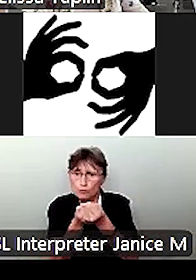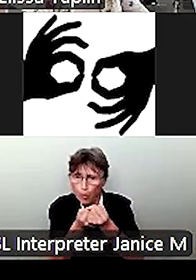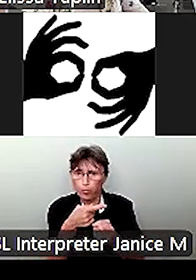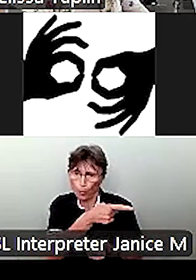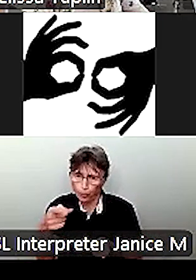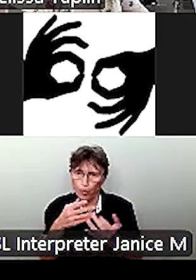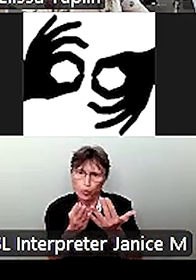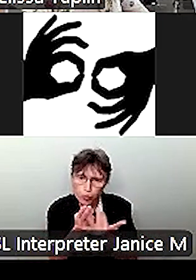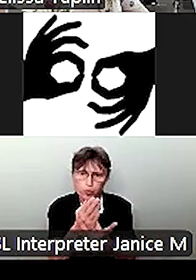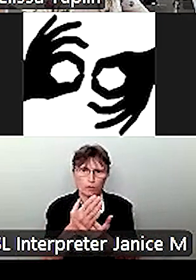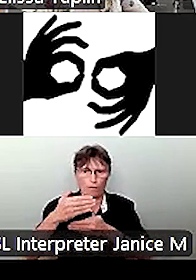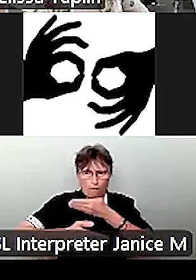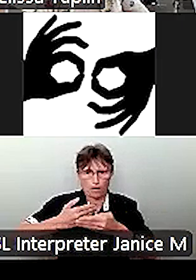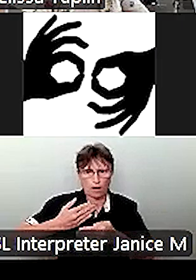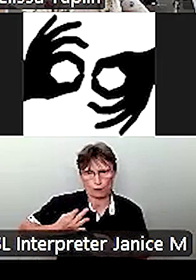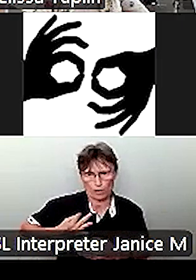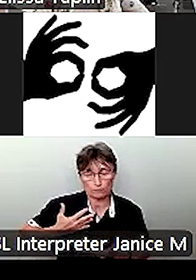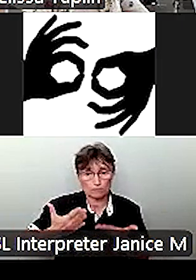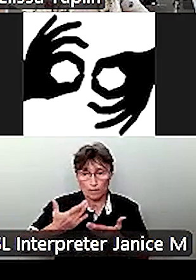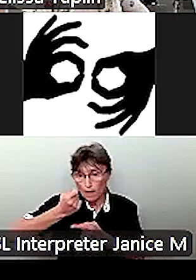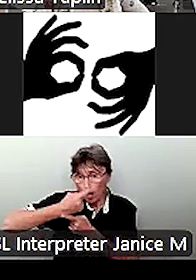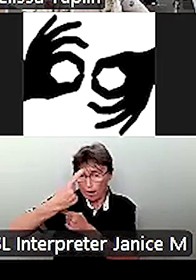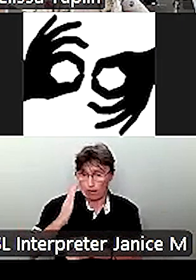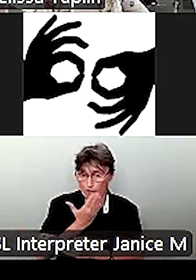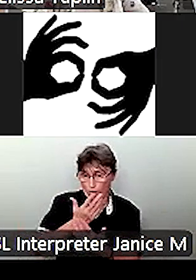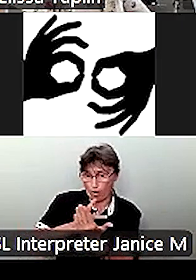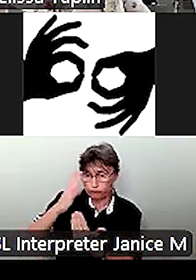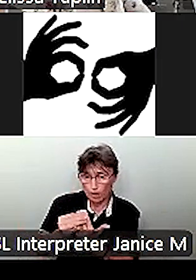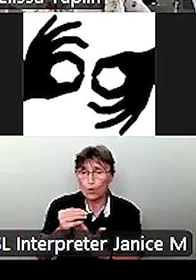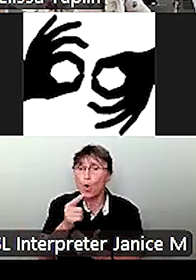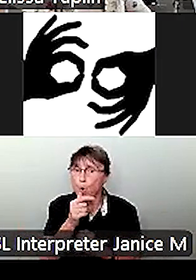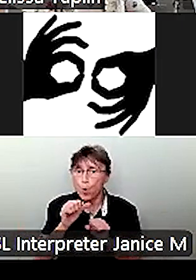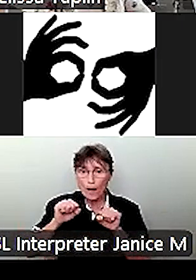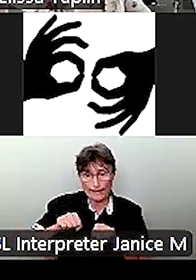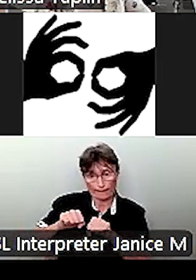whether that be understanding our programs and who is eligible and deciding whether you want